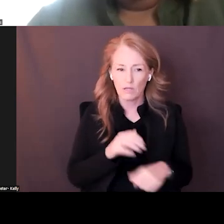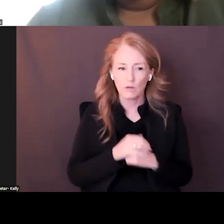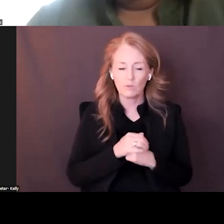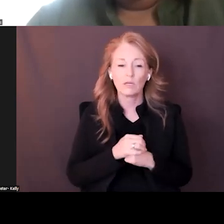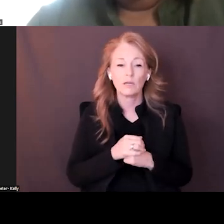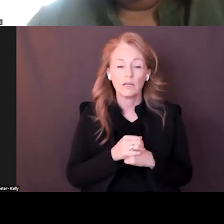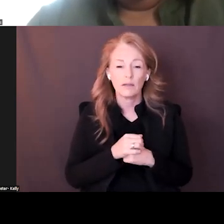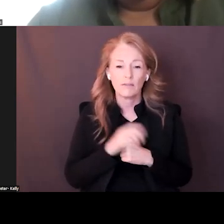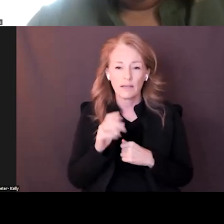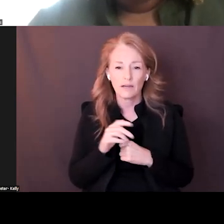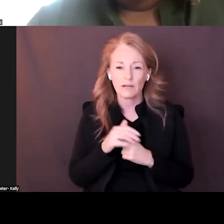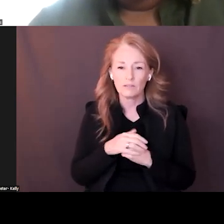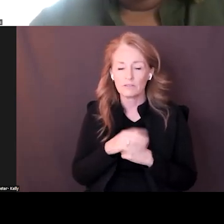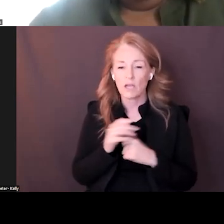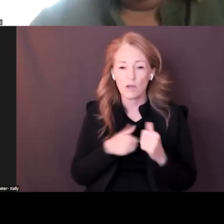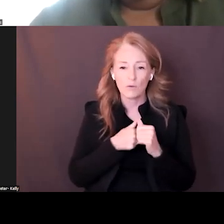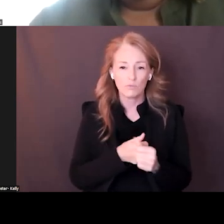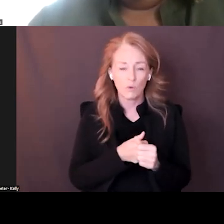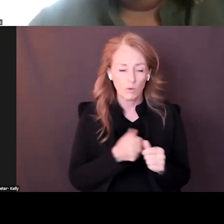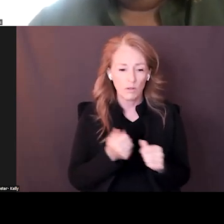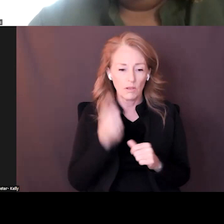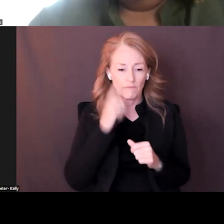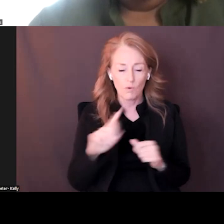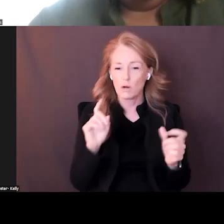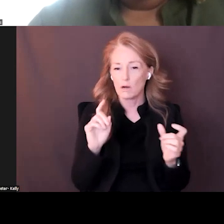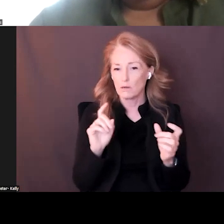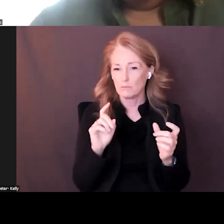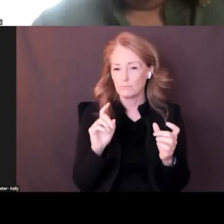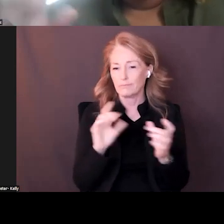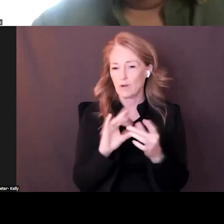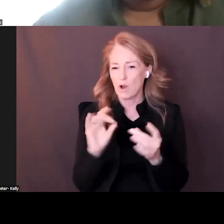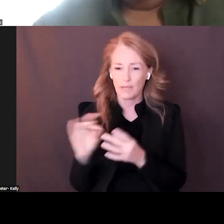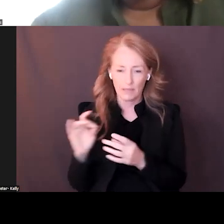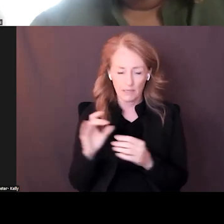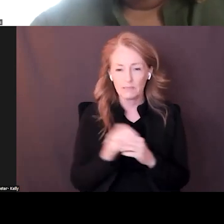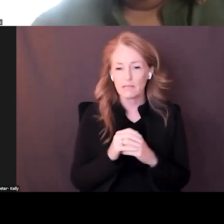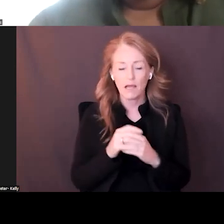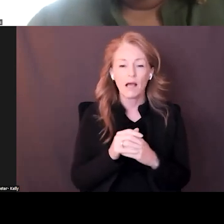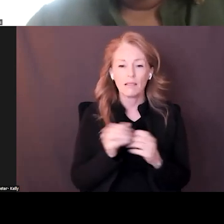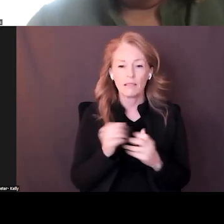I KNOW THAT A LOT OF THE ORGANIZATIONS HAVE EASY WAY FOR YOU TO